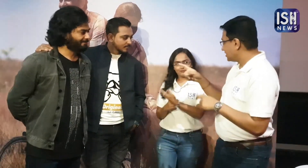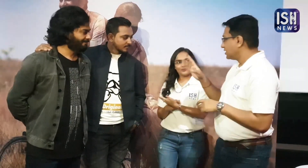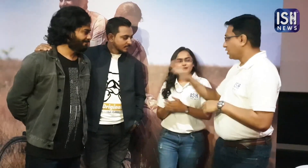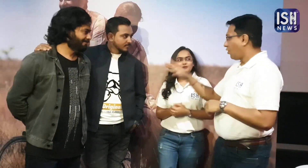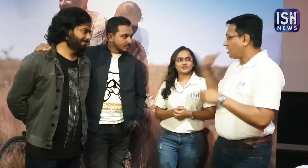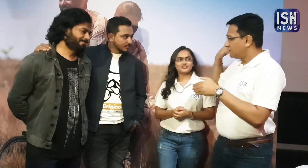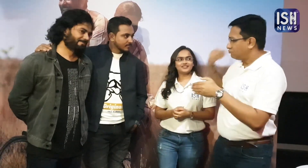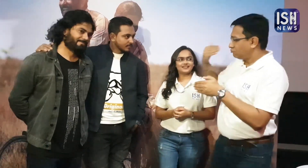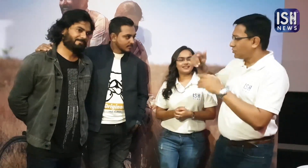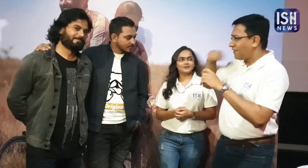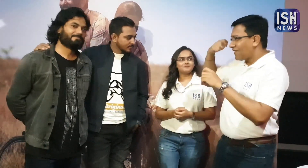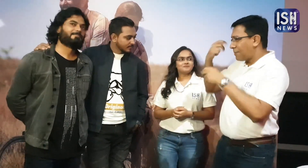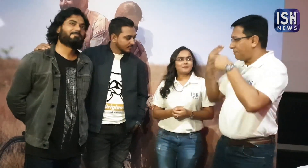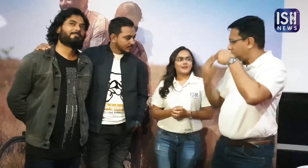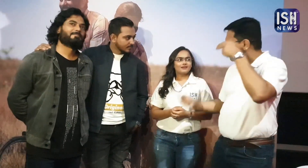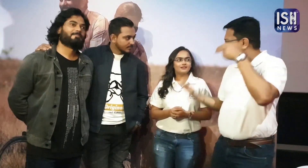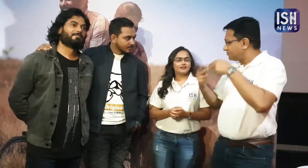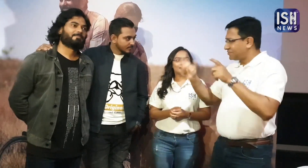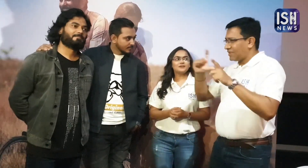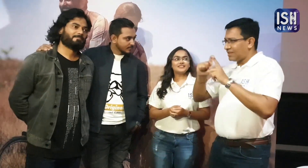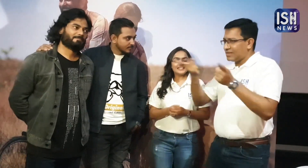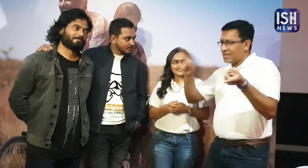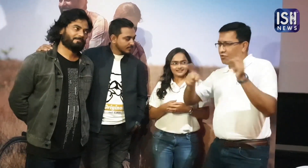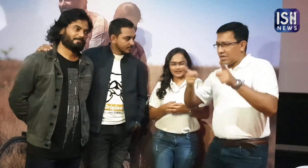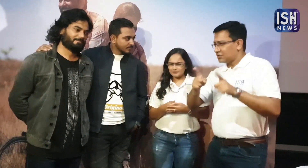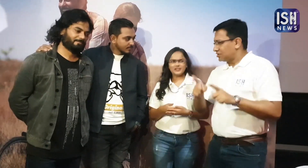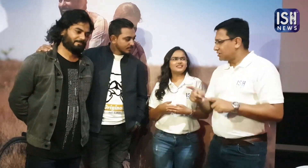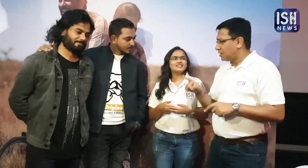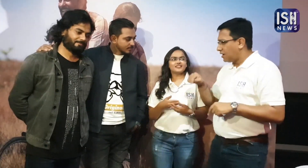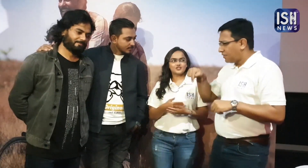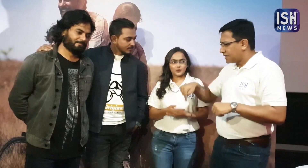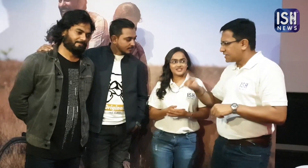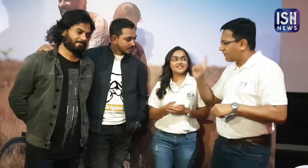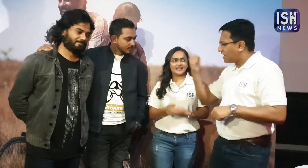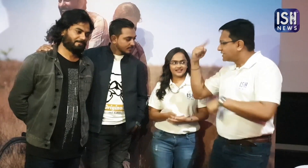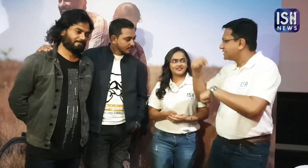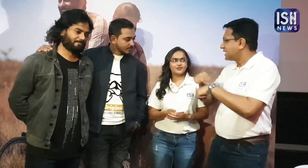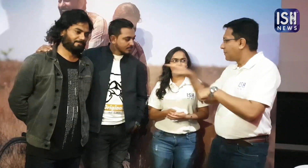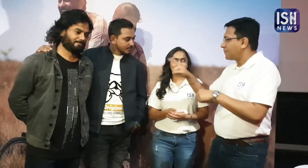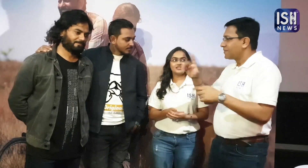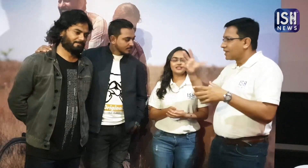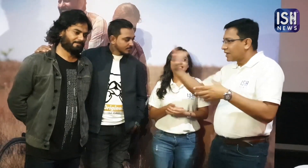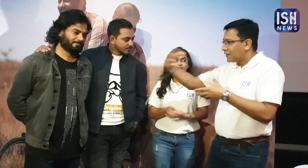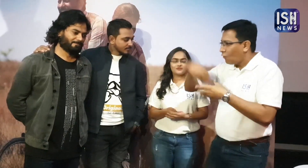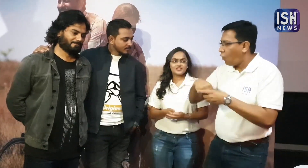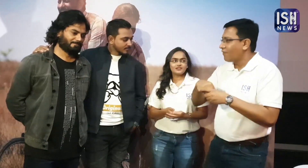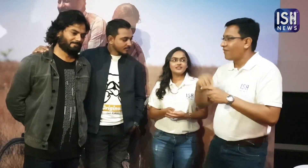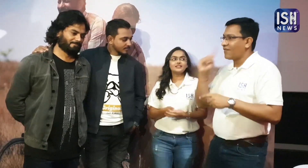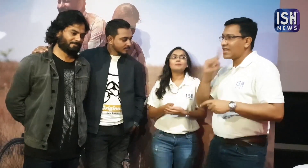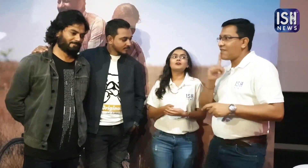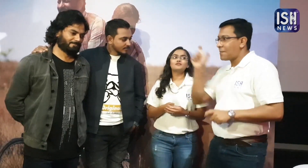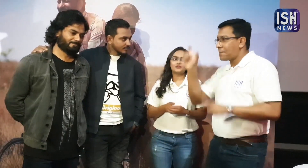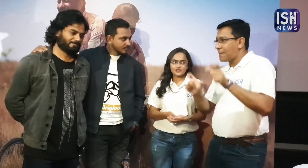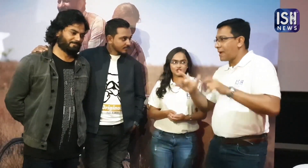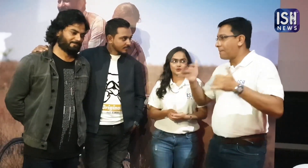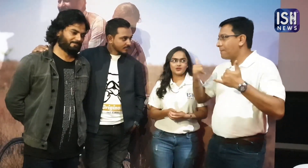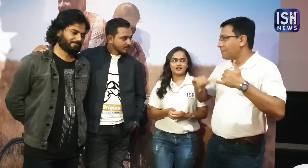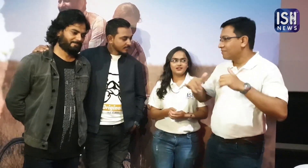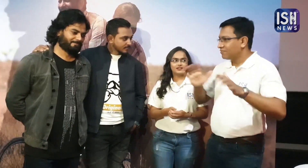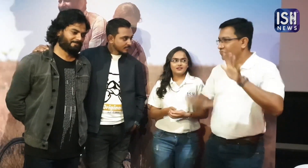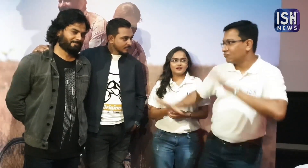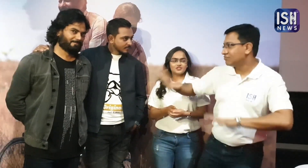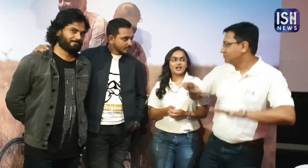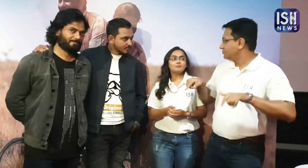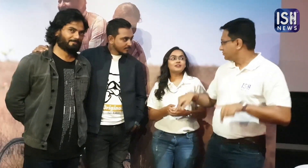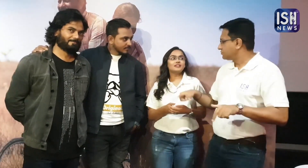You must have directed so many movies but this is your first movie with Deaf characters